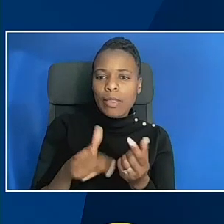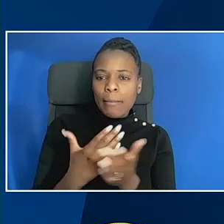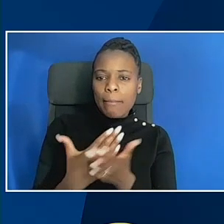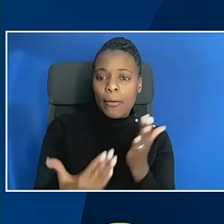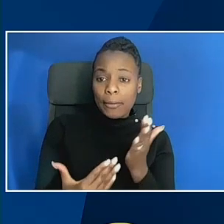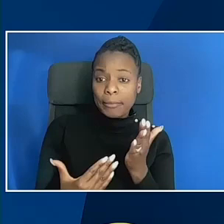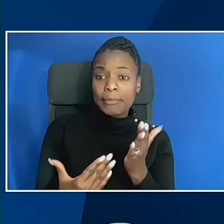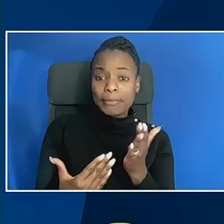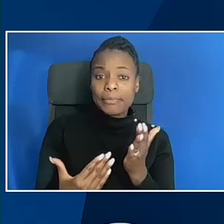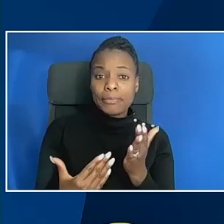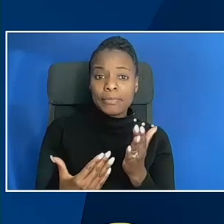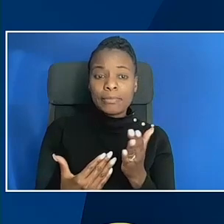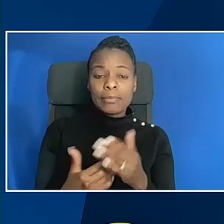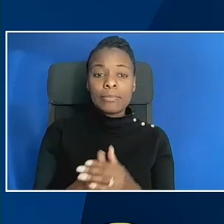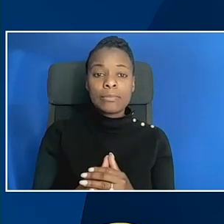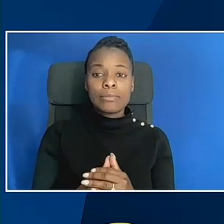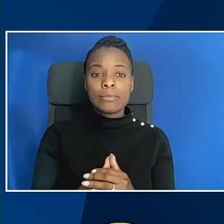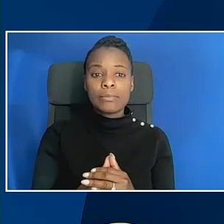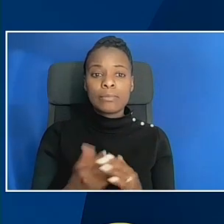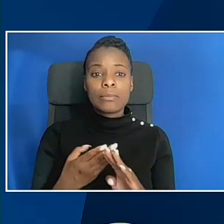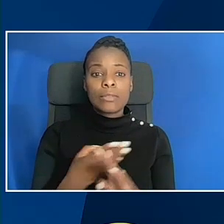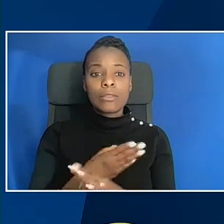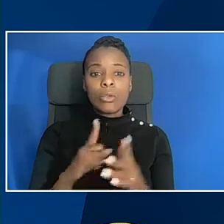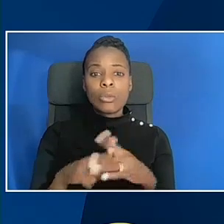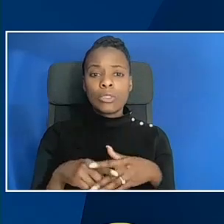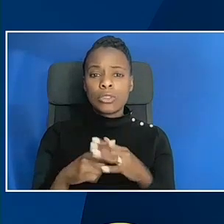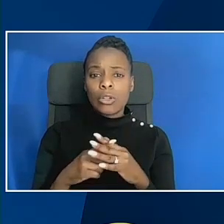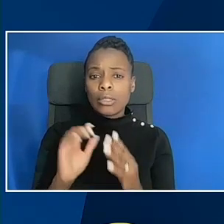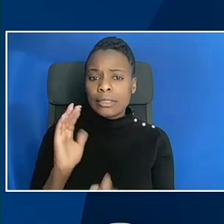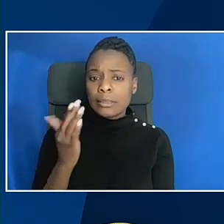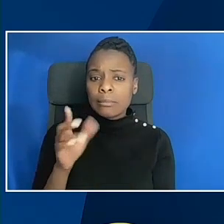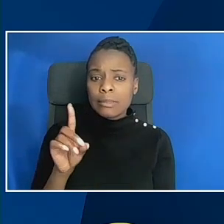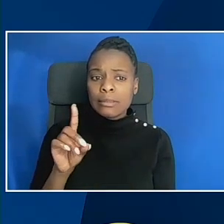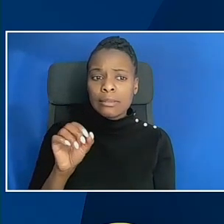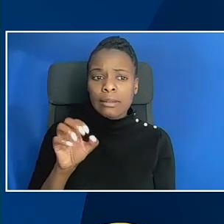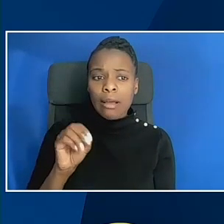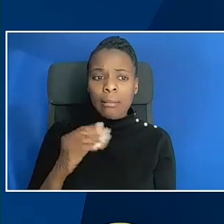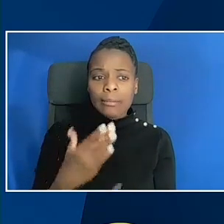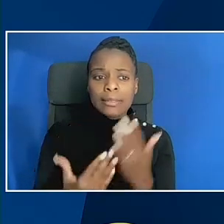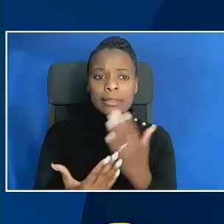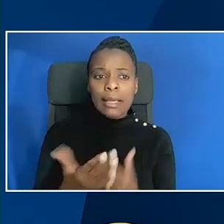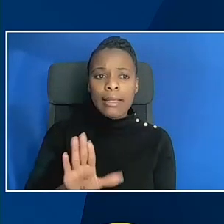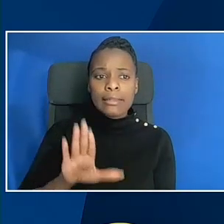? I do see, before we get started, Dom, you have your hand up. Yes. Thank you. I would like to call for a